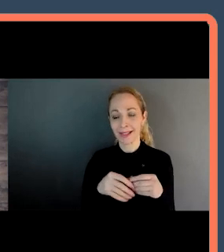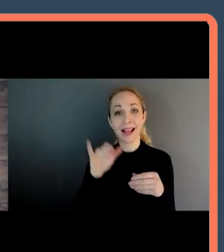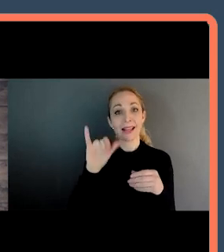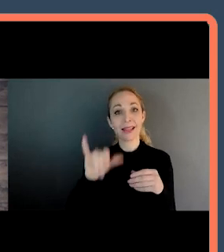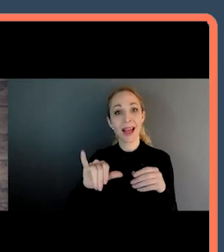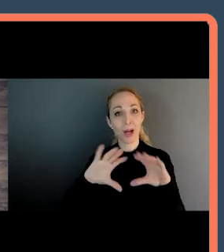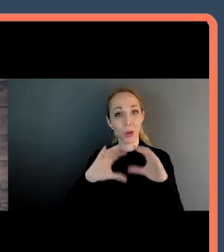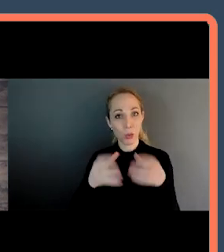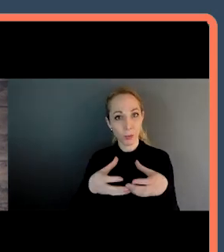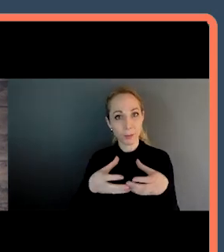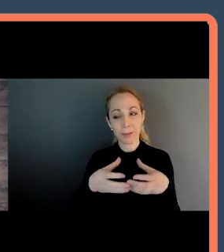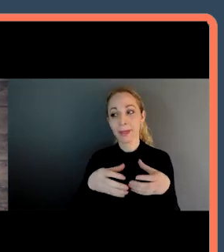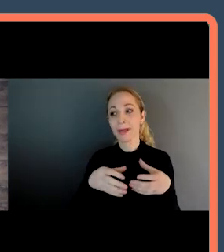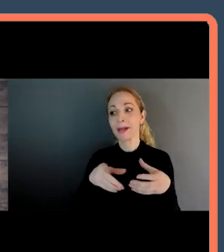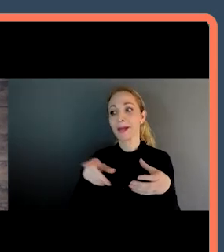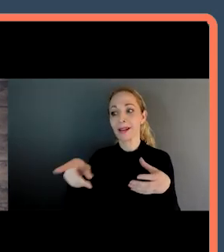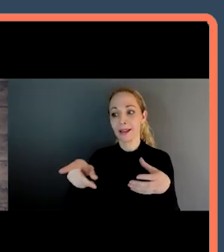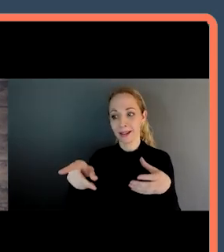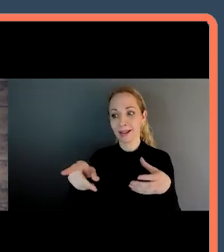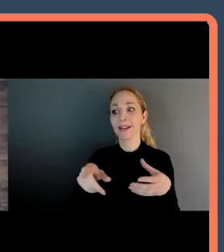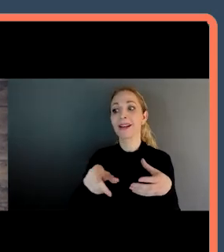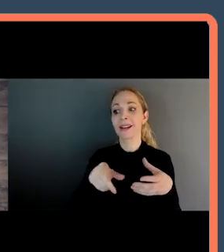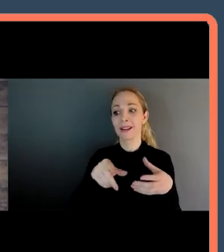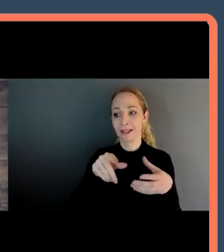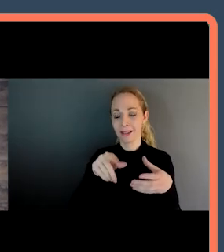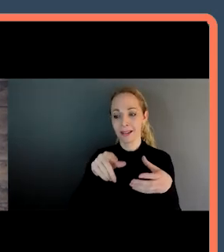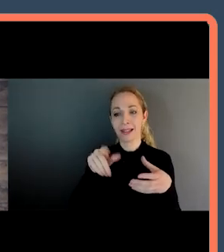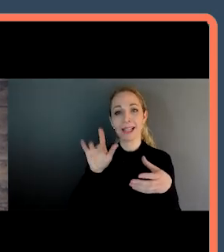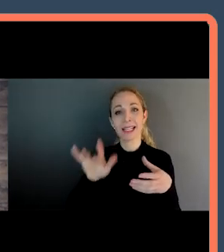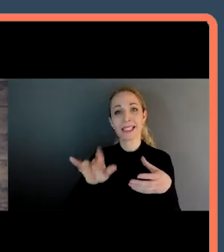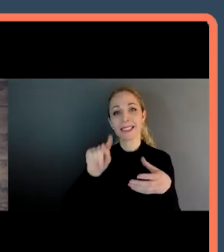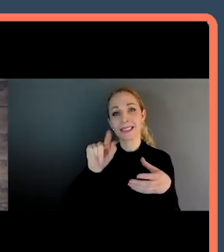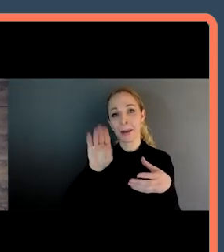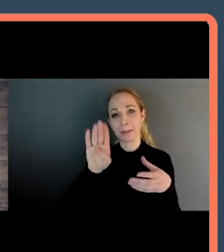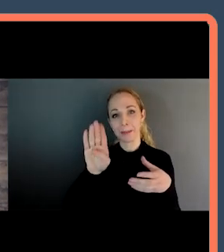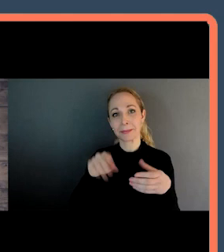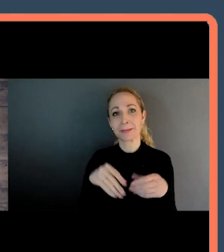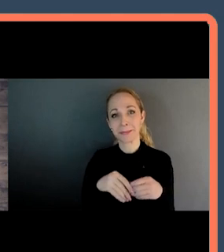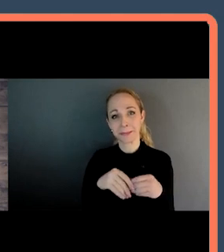PURPOSES, LET'S CREATE A GROUP.GROUP AND HIT TAB.